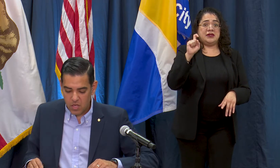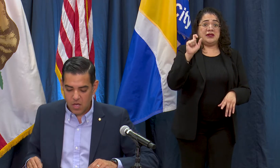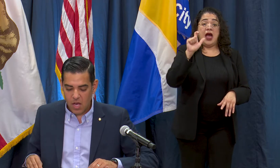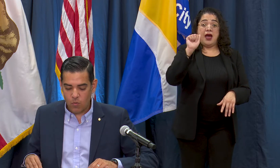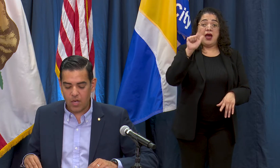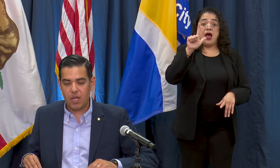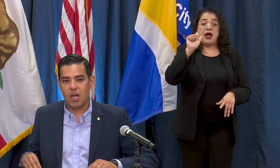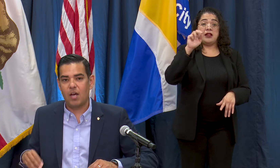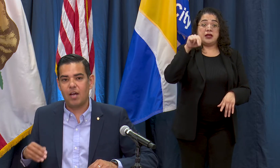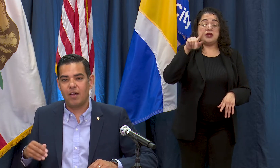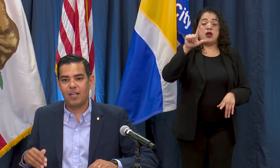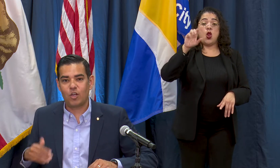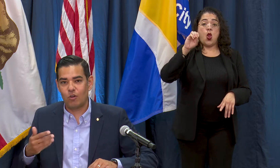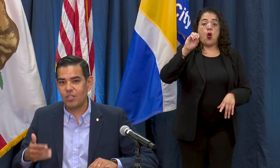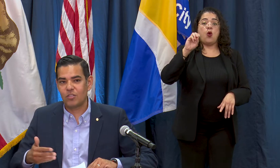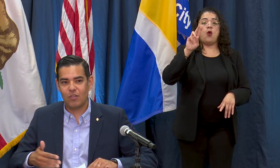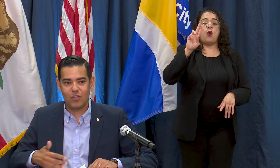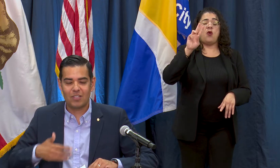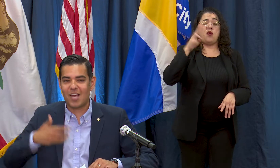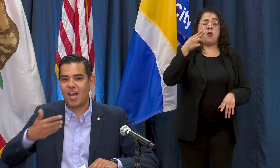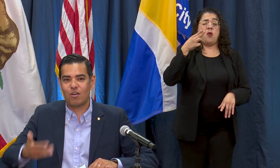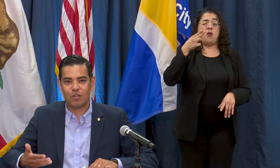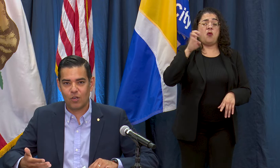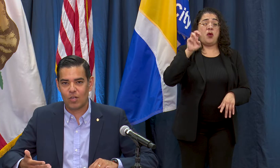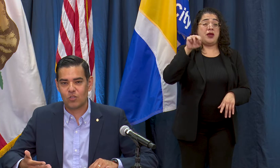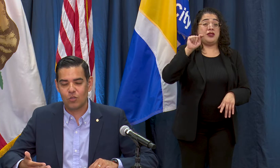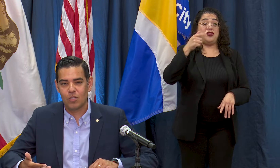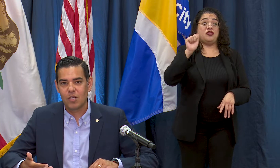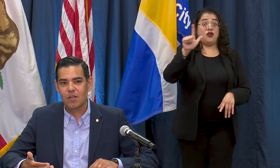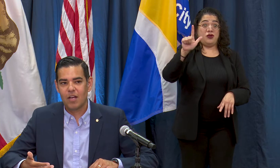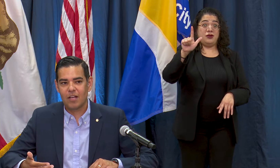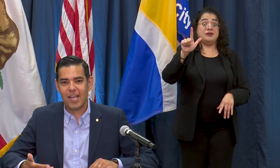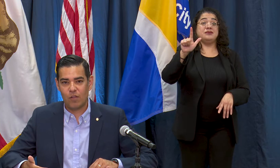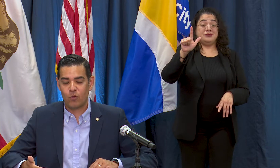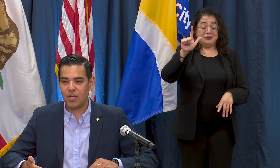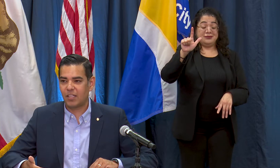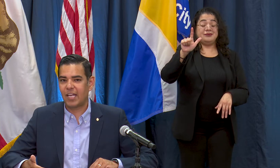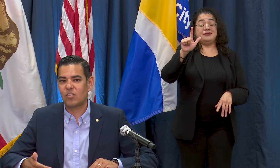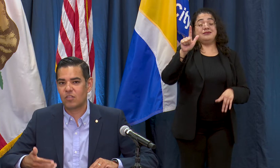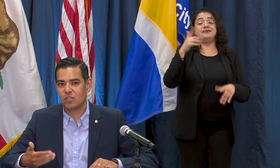want to encourage the entire Congressional California Delegation as